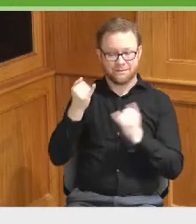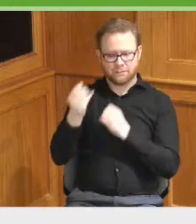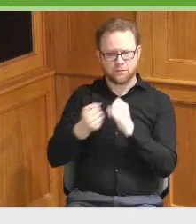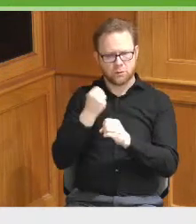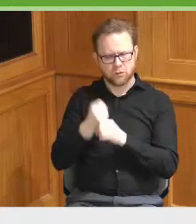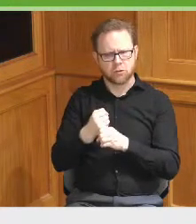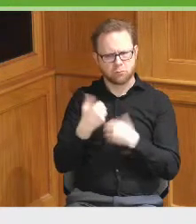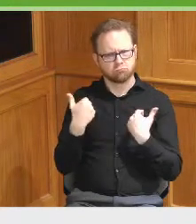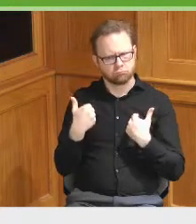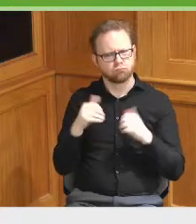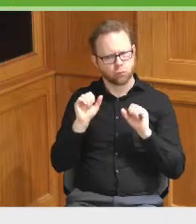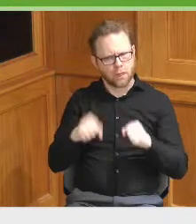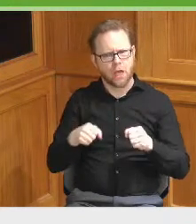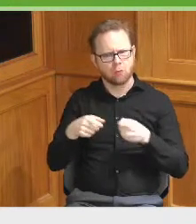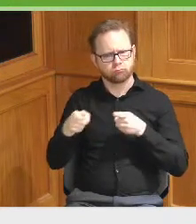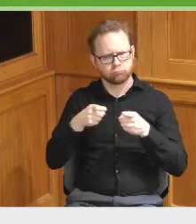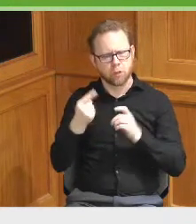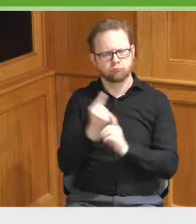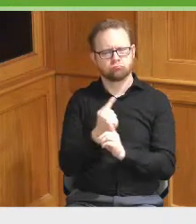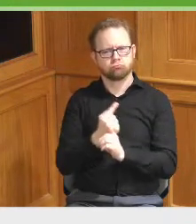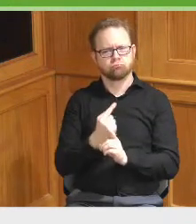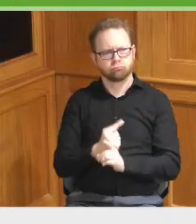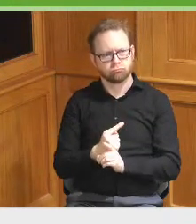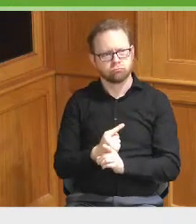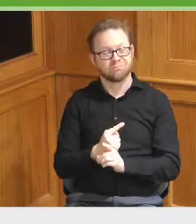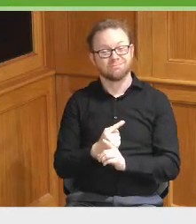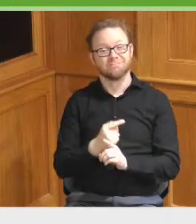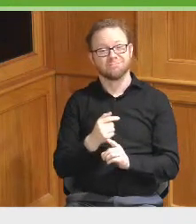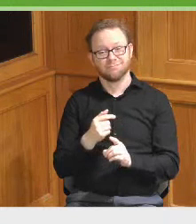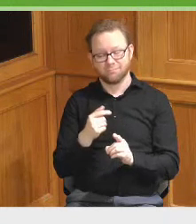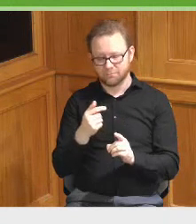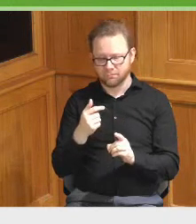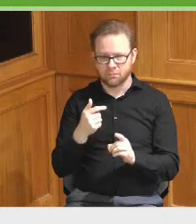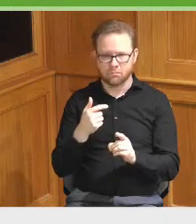is significant about the slide you've heard me say many times people aren't getting tested in